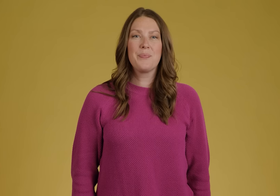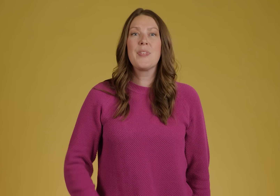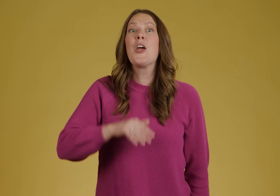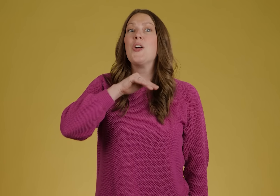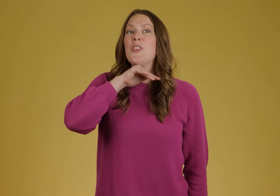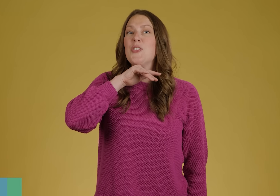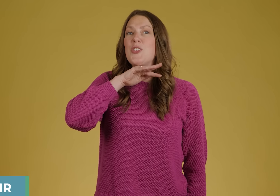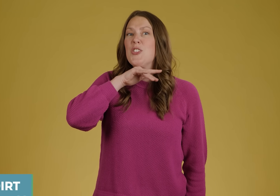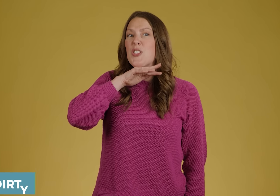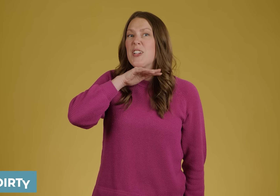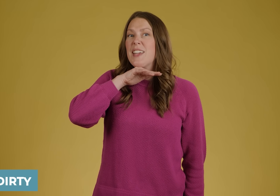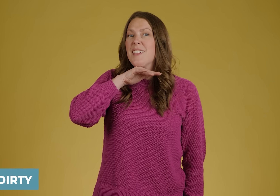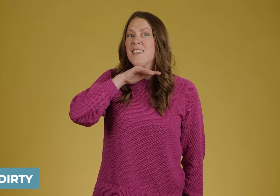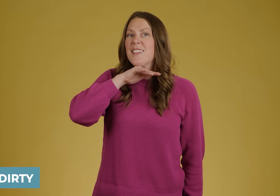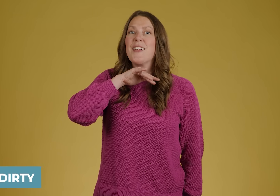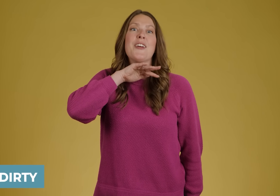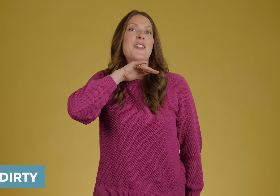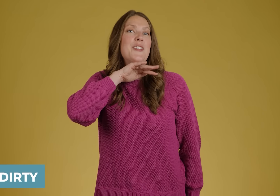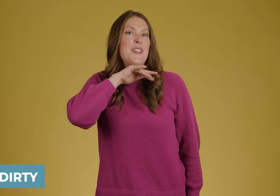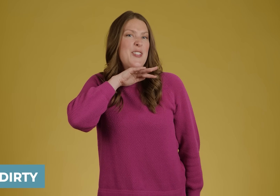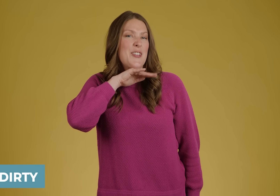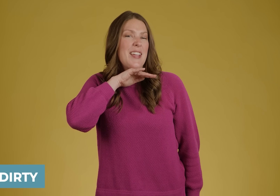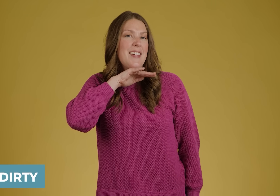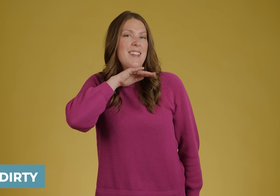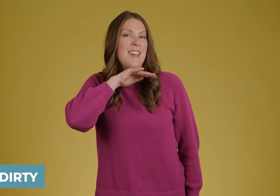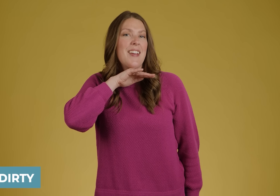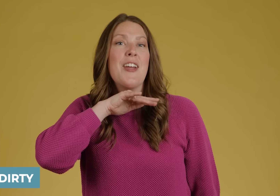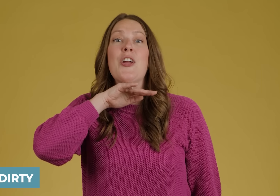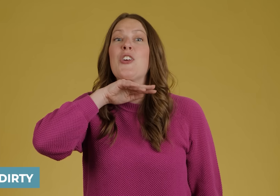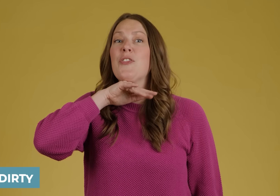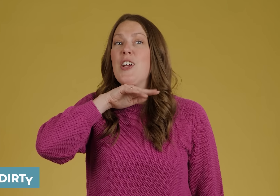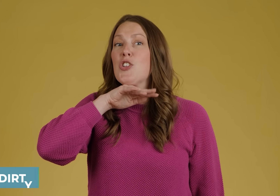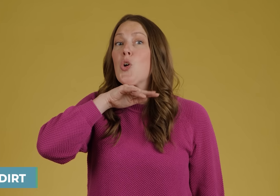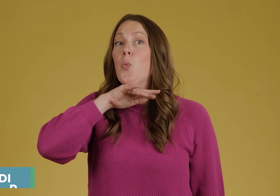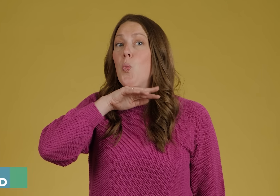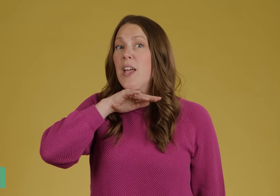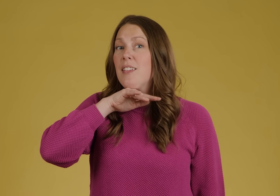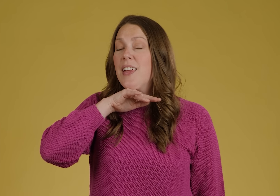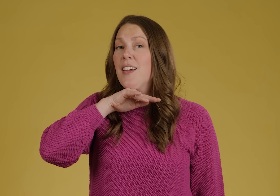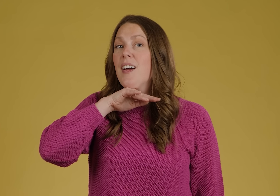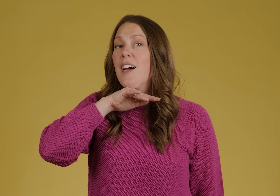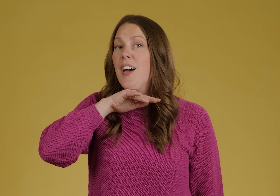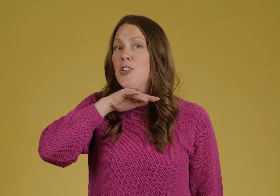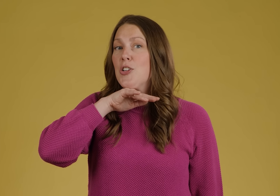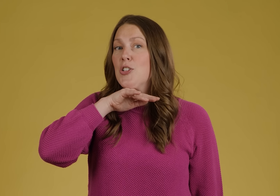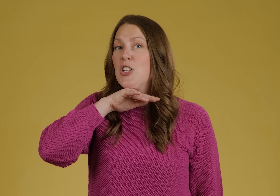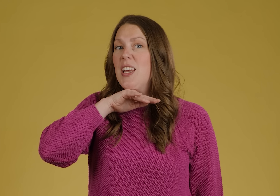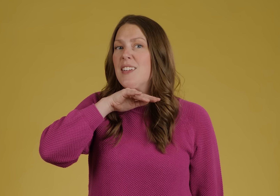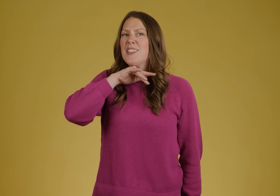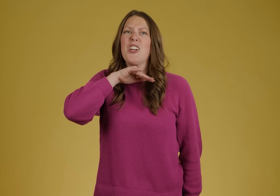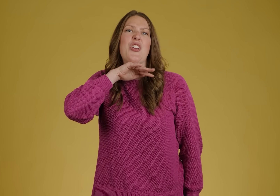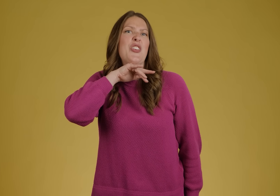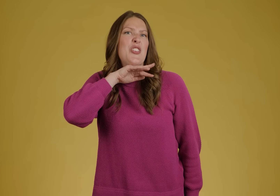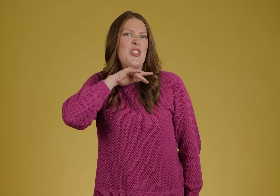Dirty dirty Your fingers are wiggling under your chin